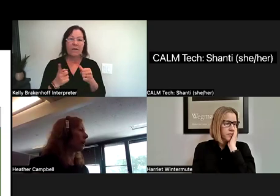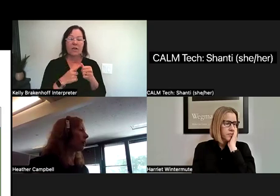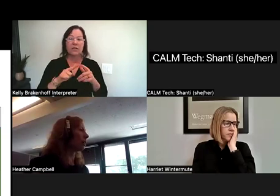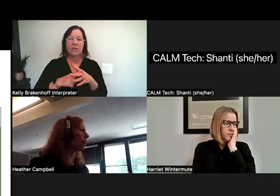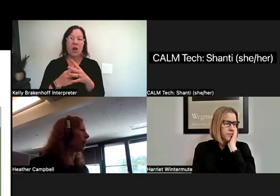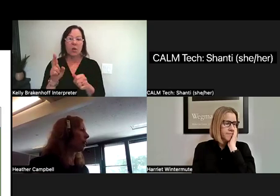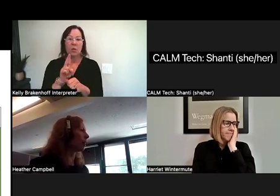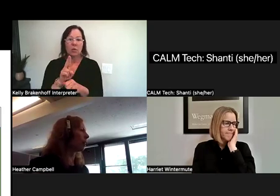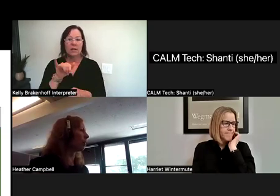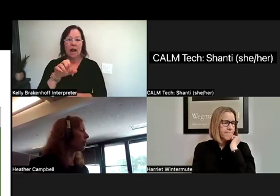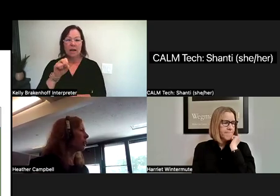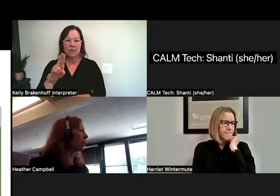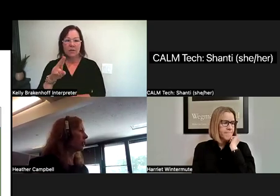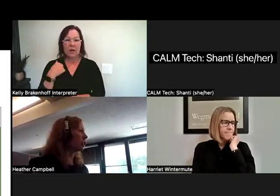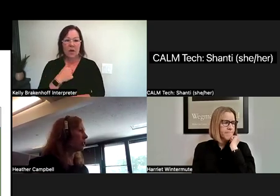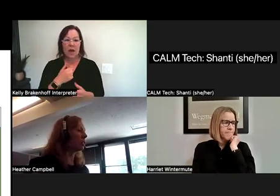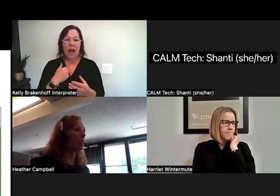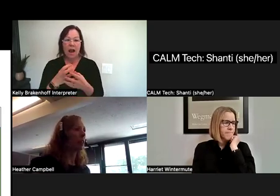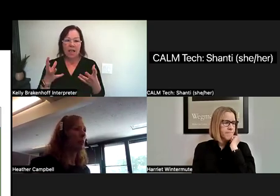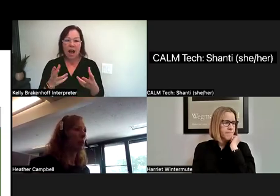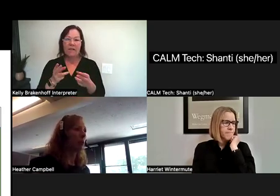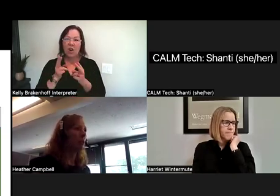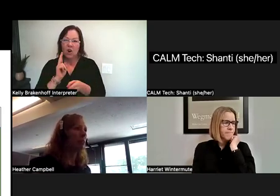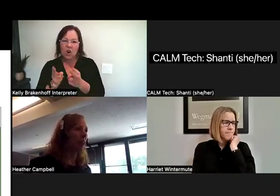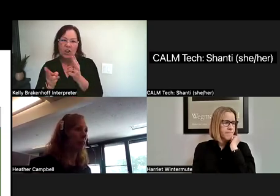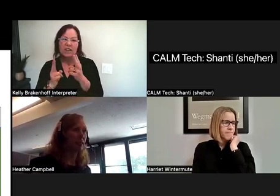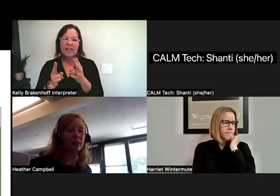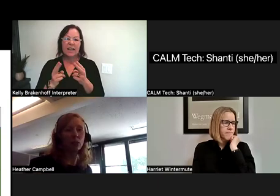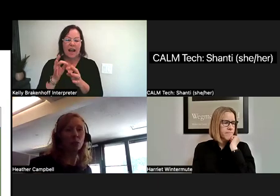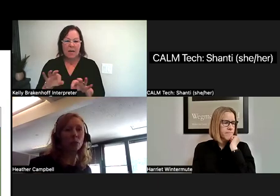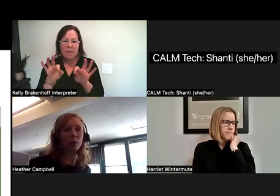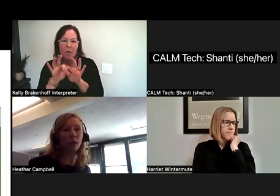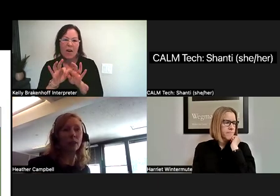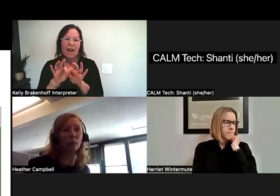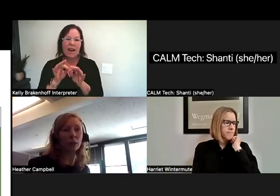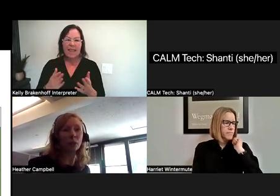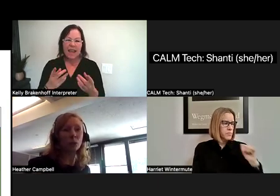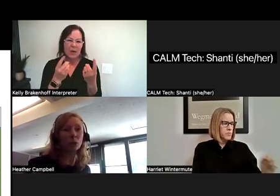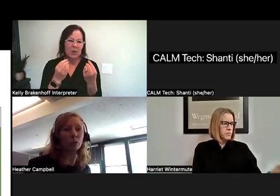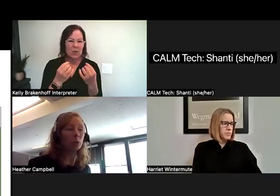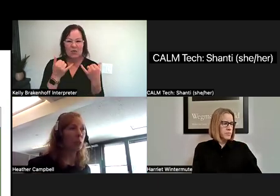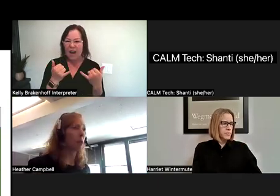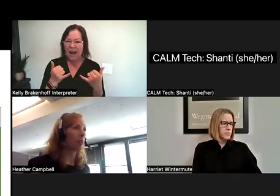had a lot of urgent and important tasks to do with the immediately resources,